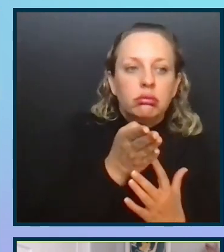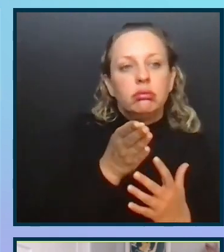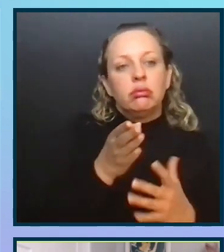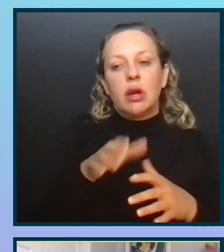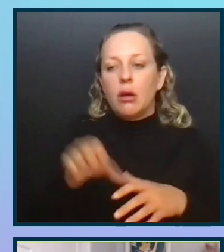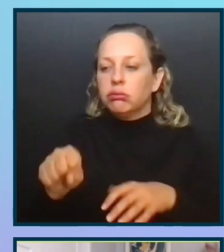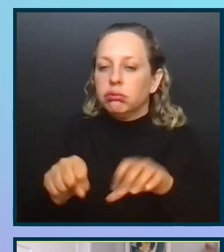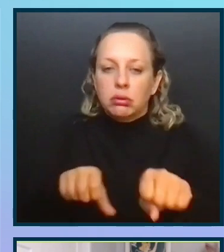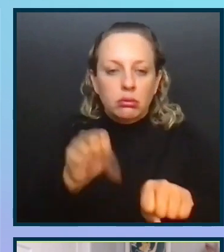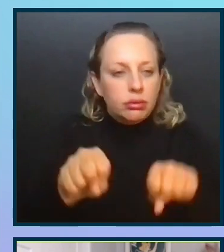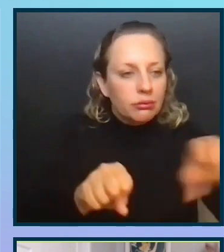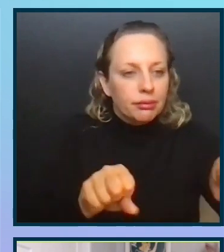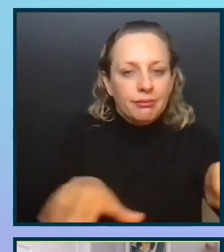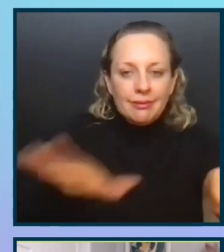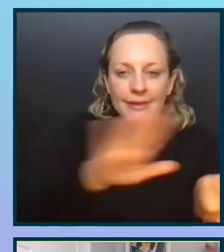and advocate for accessibility.